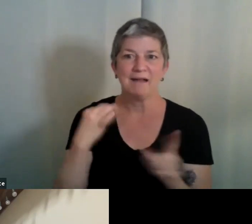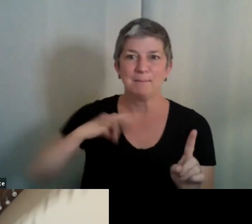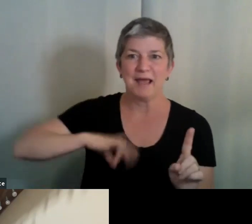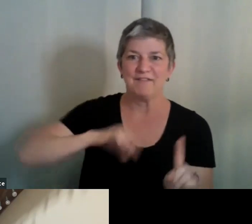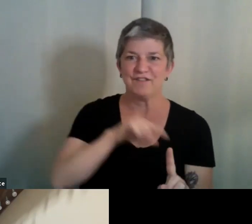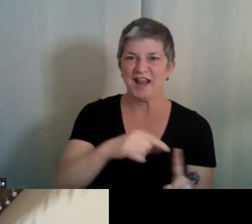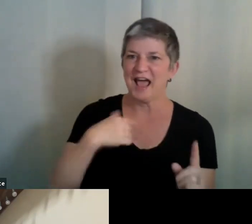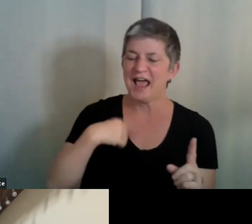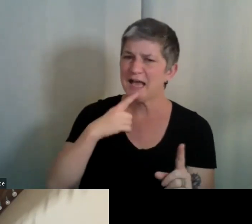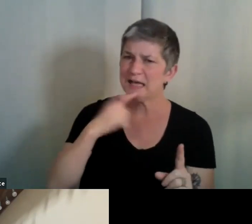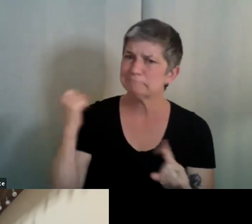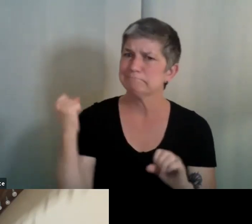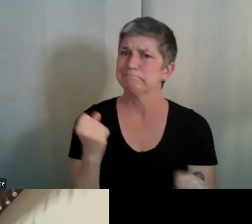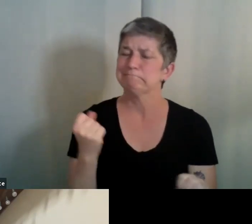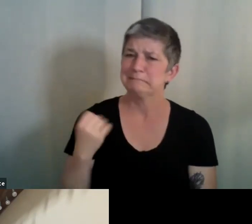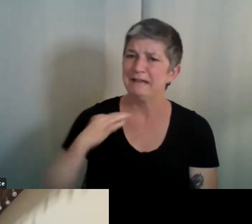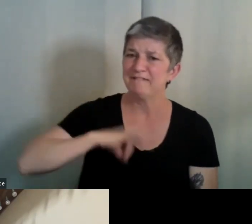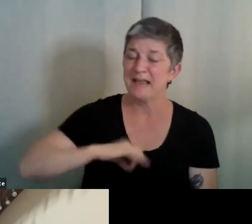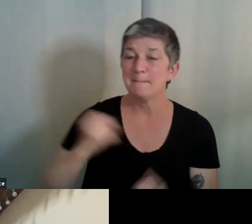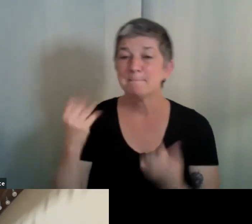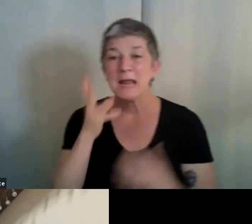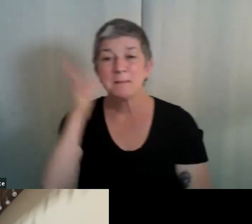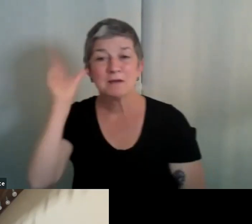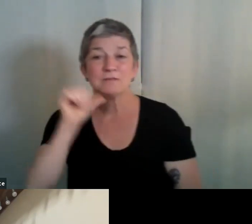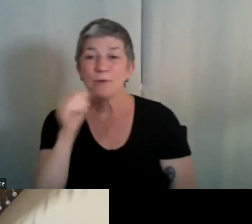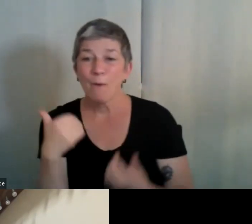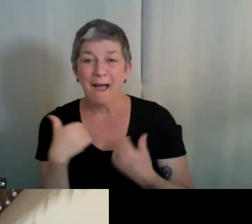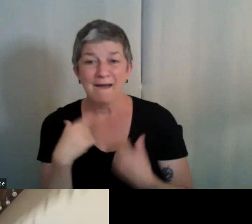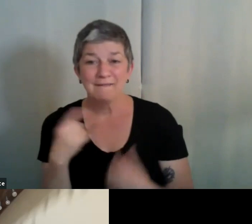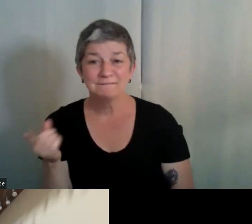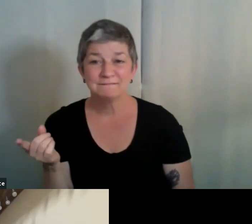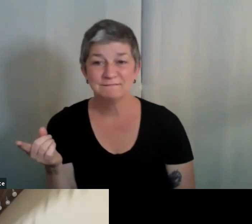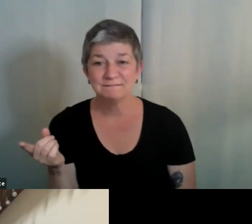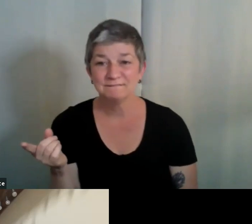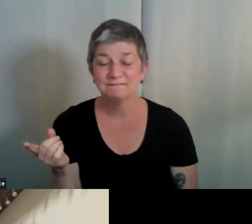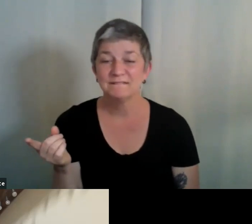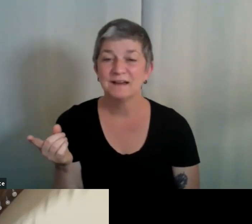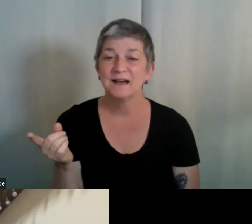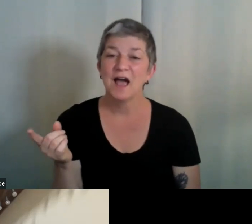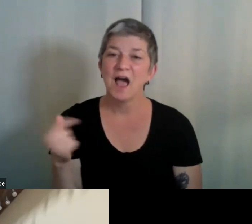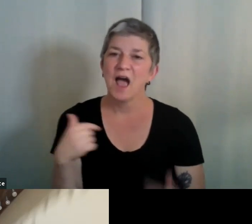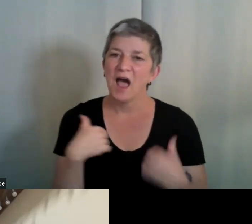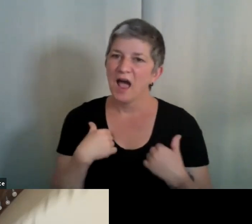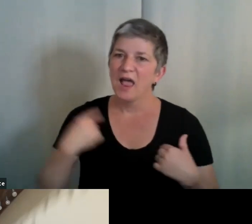advantage that many parents don't. And I always tried to